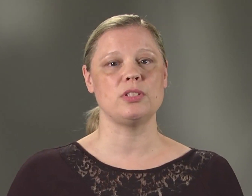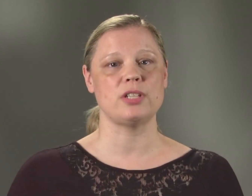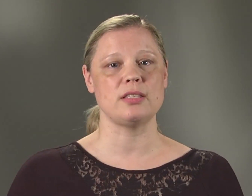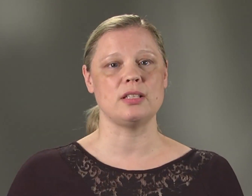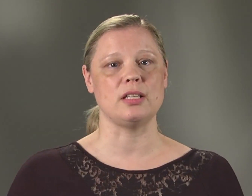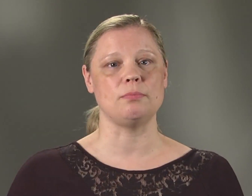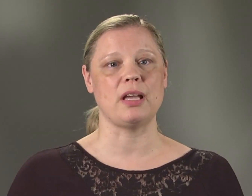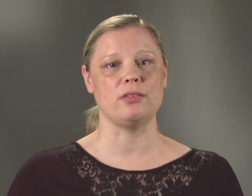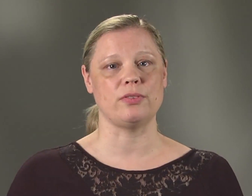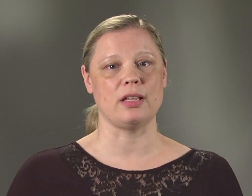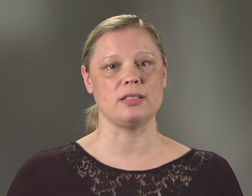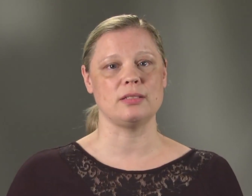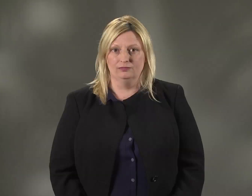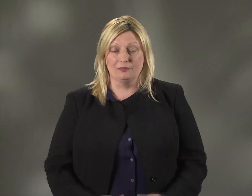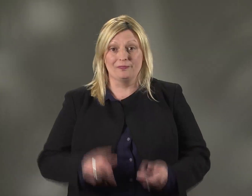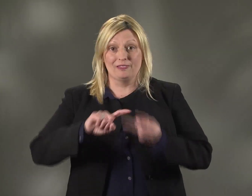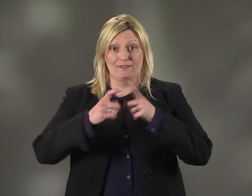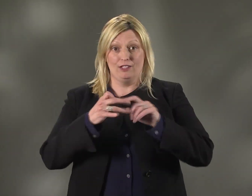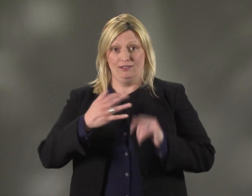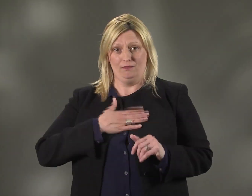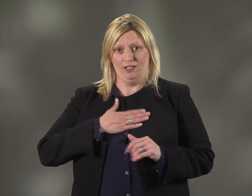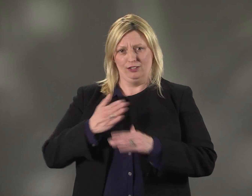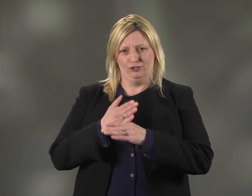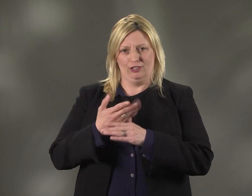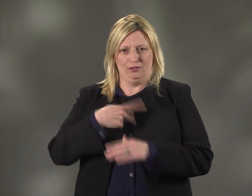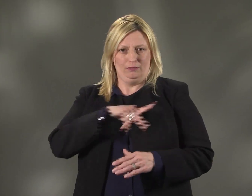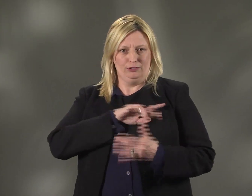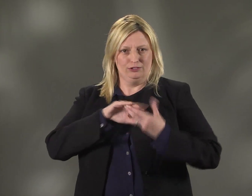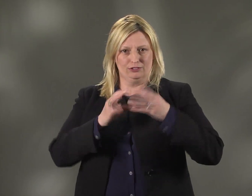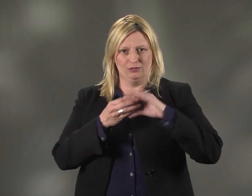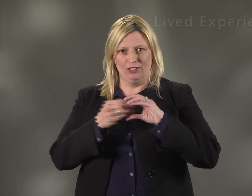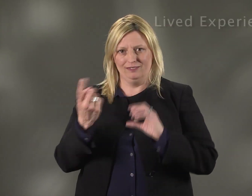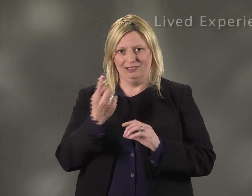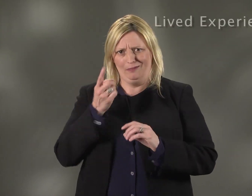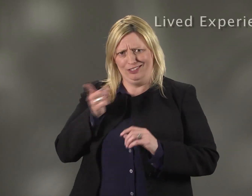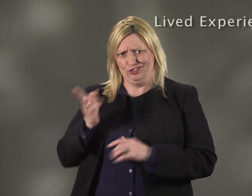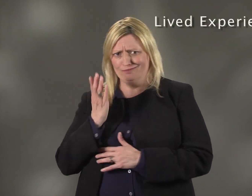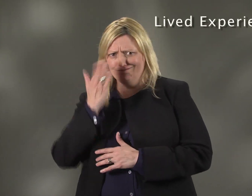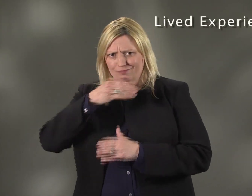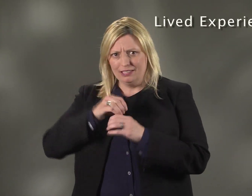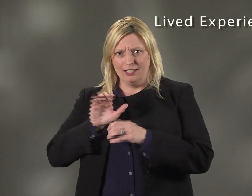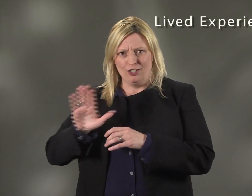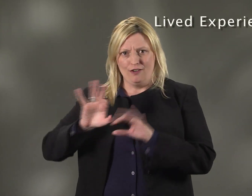with Jessalyn by a friend. A friend of mine shared a personal story